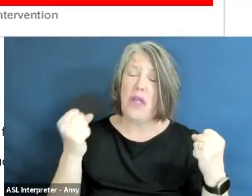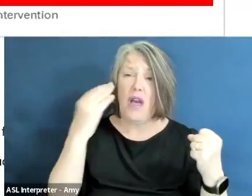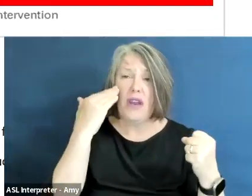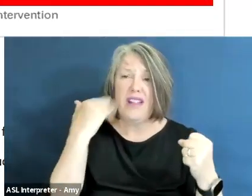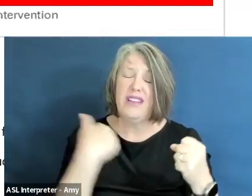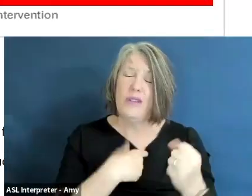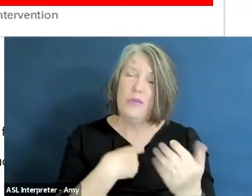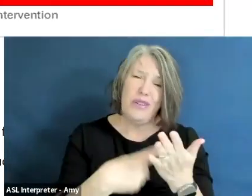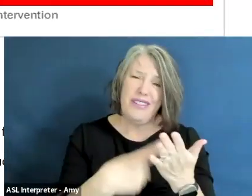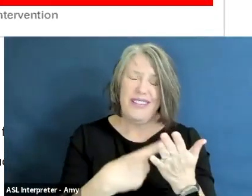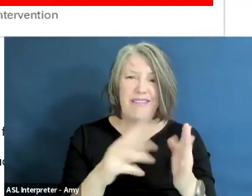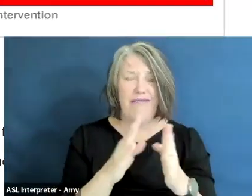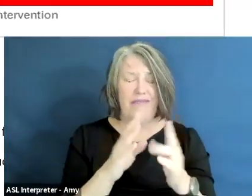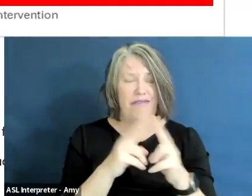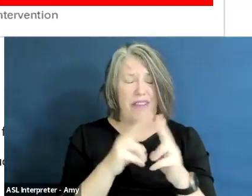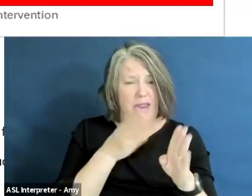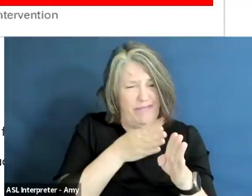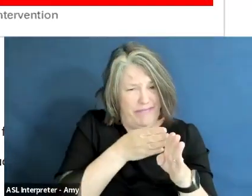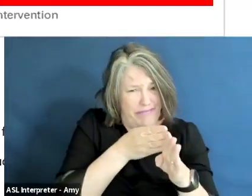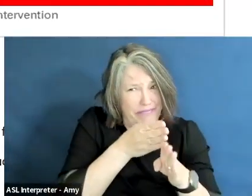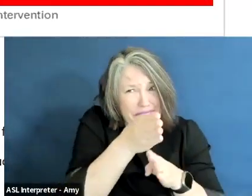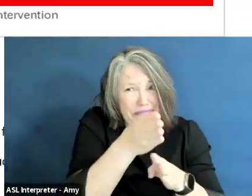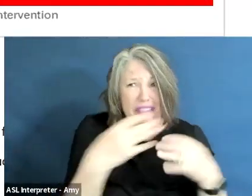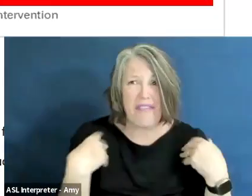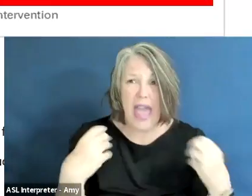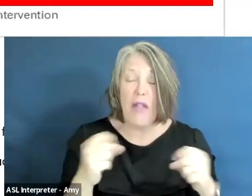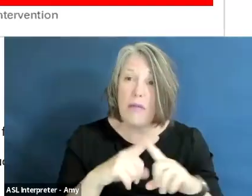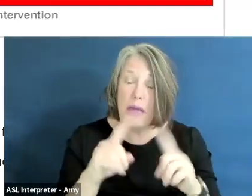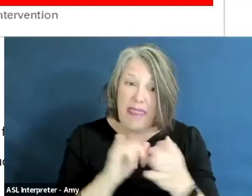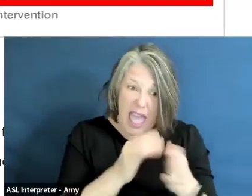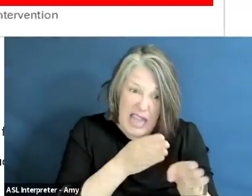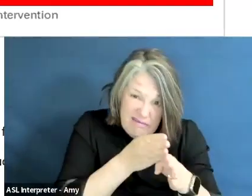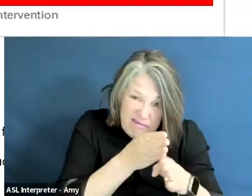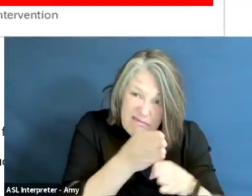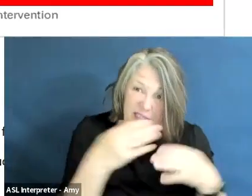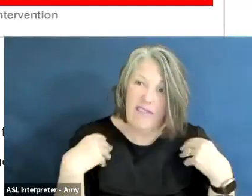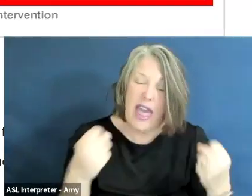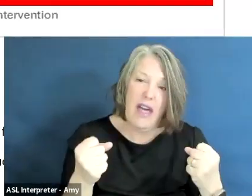a very narrow spectrum of health. But that narrow spectrum of health is likely to increase.